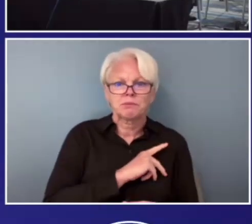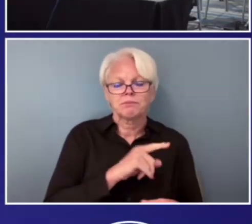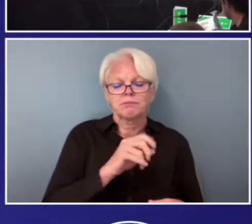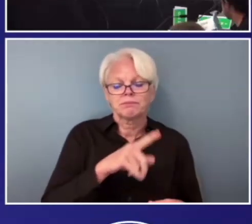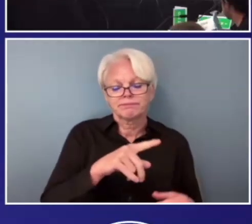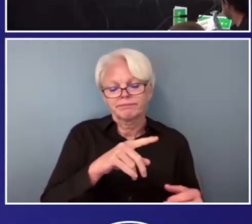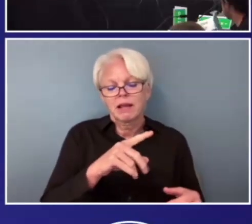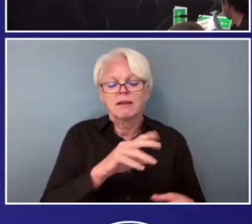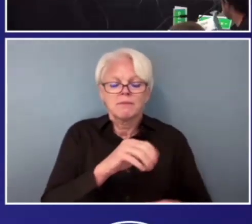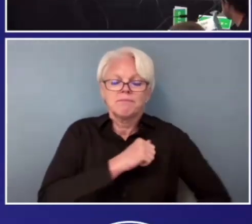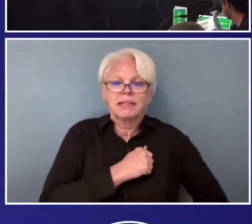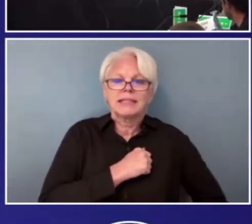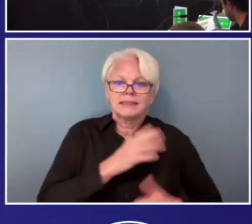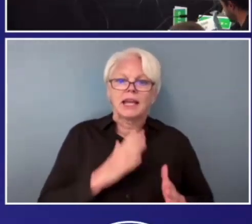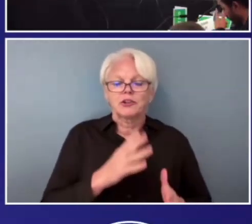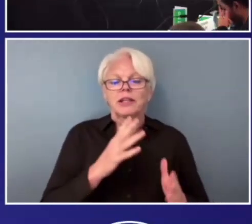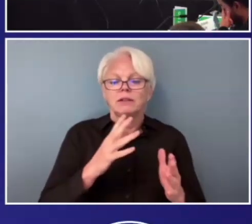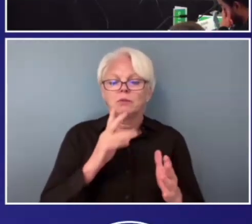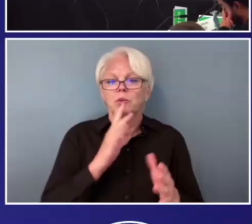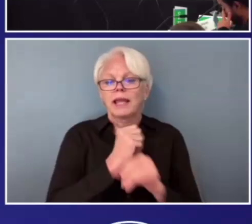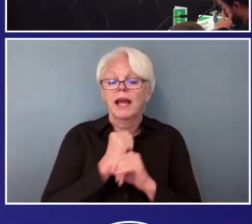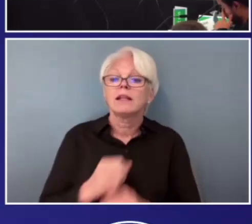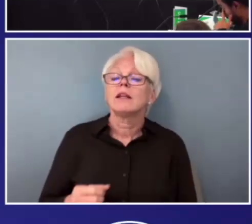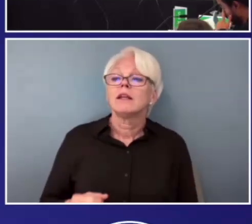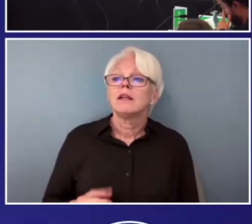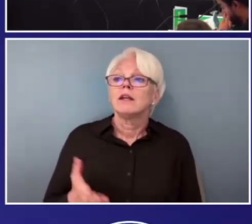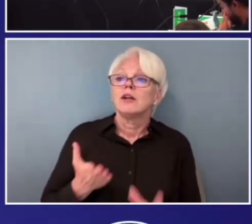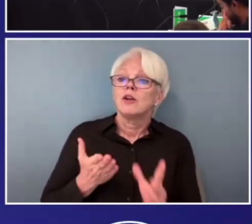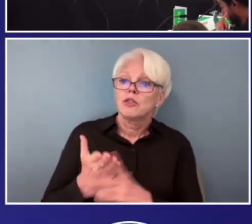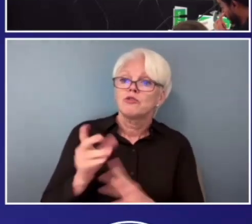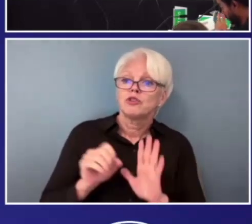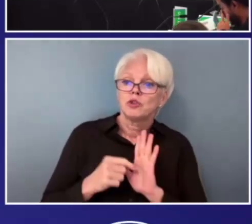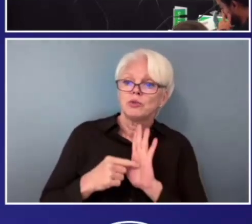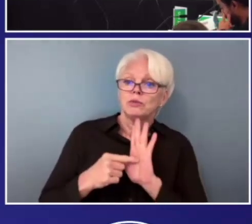Through the disclosure of the Federal tax information, through the IRS,